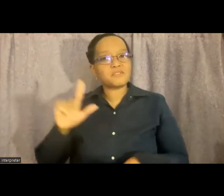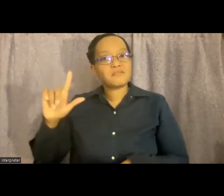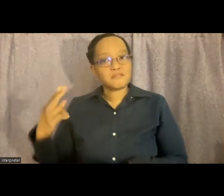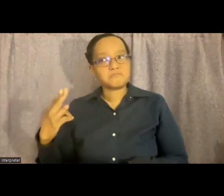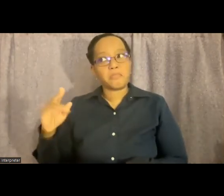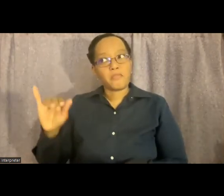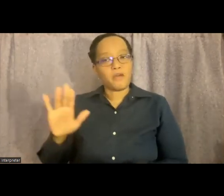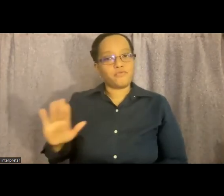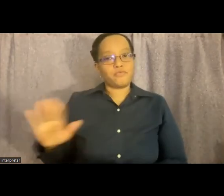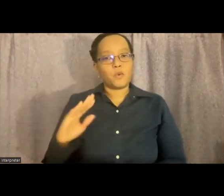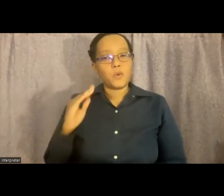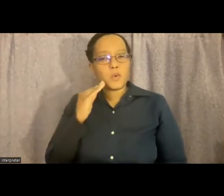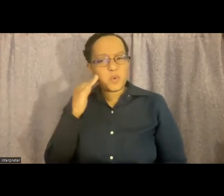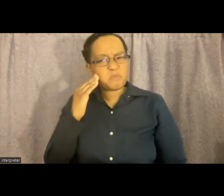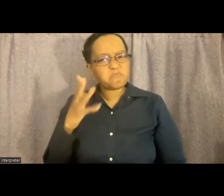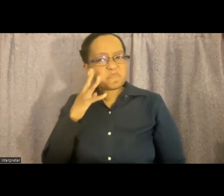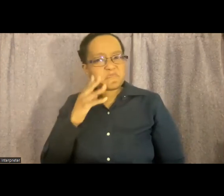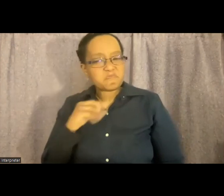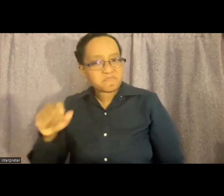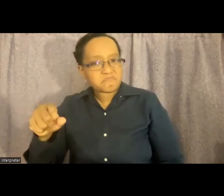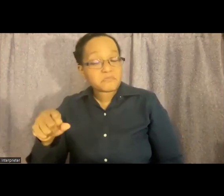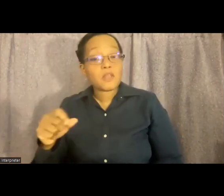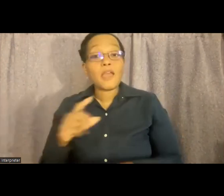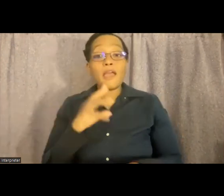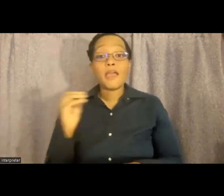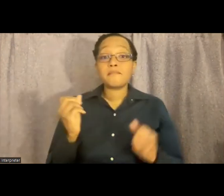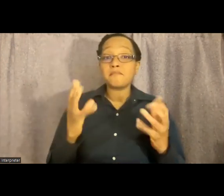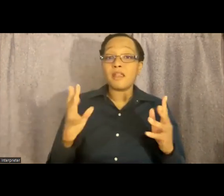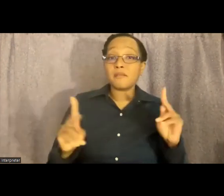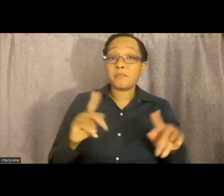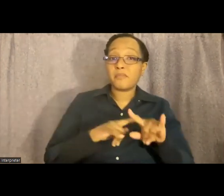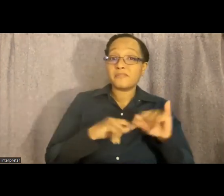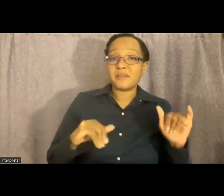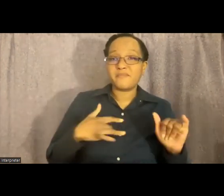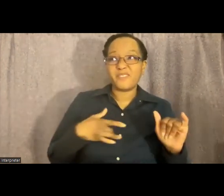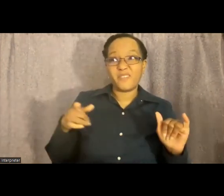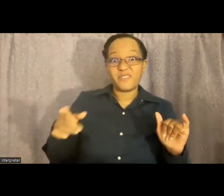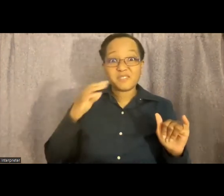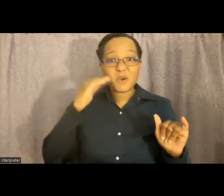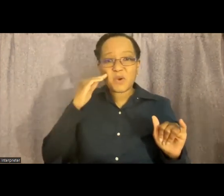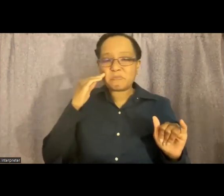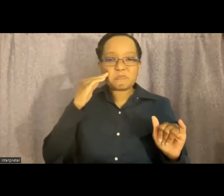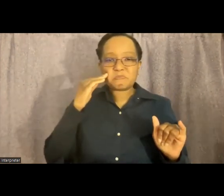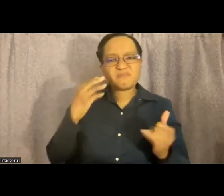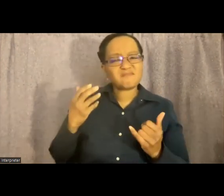today . There are many of them who the home is not a home necessarily were able to choose